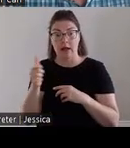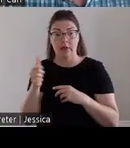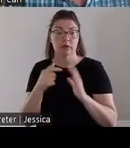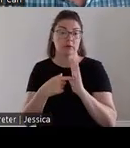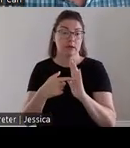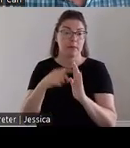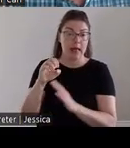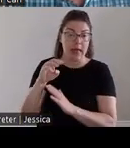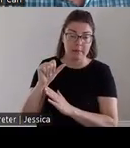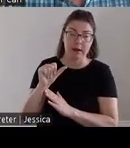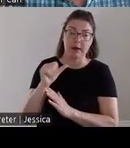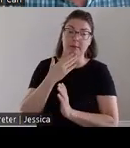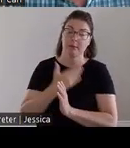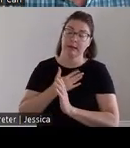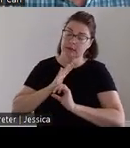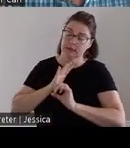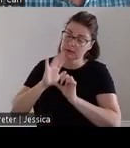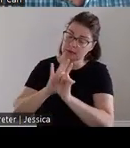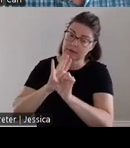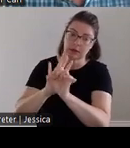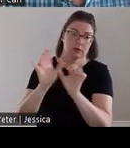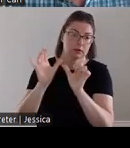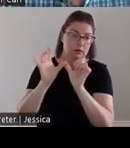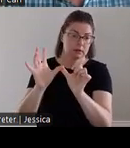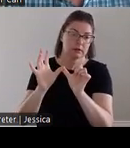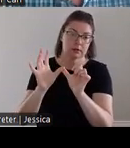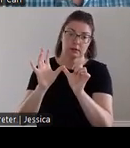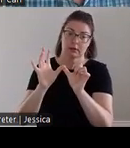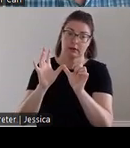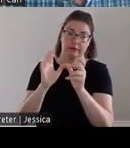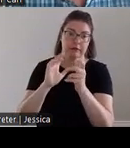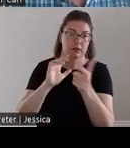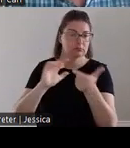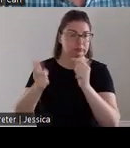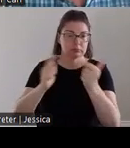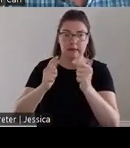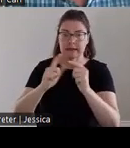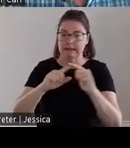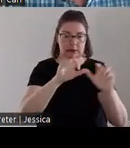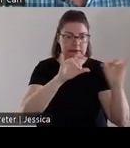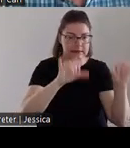Please advocate for continued interoperability, um, with MARC21.